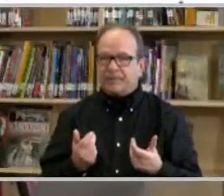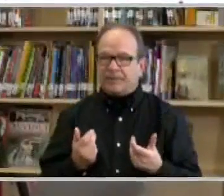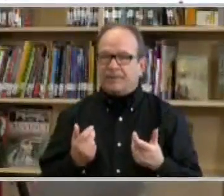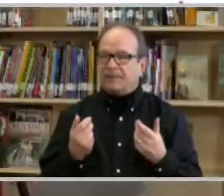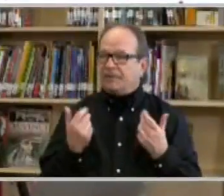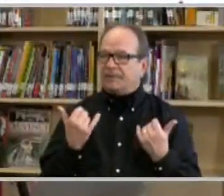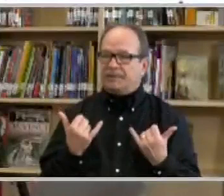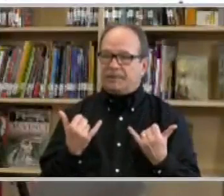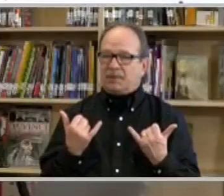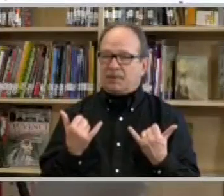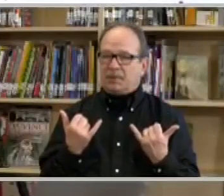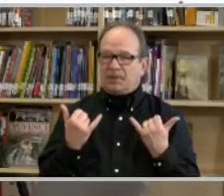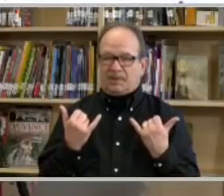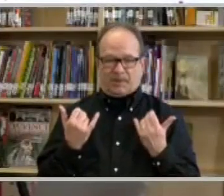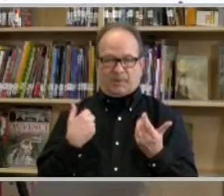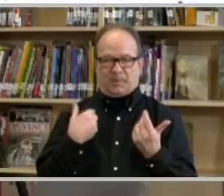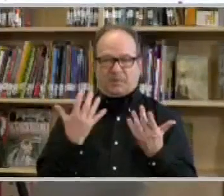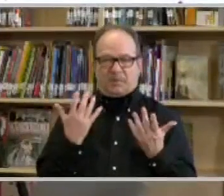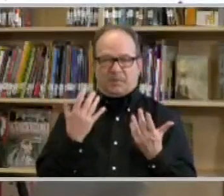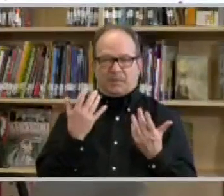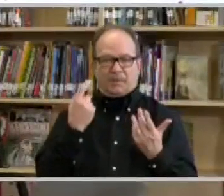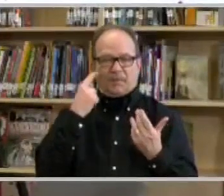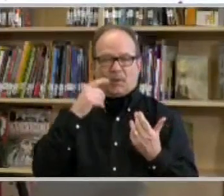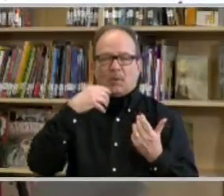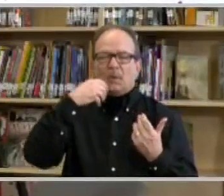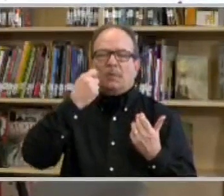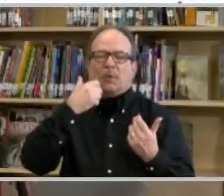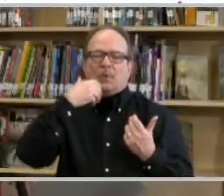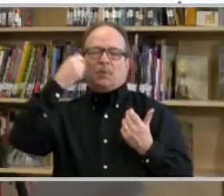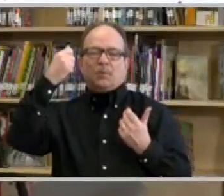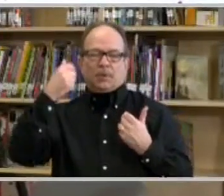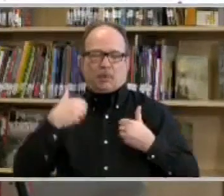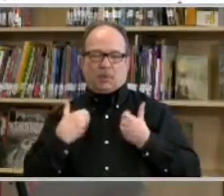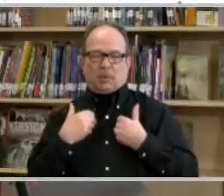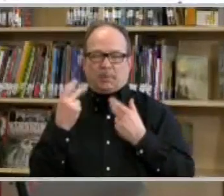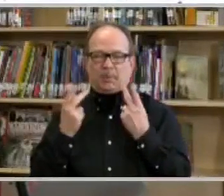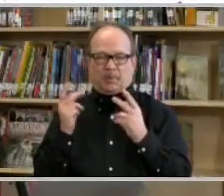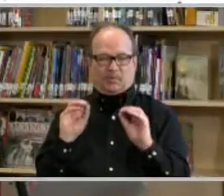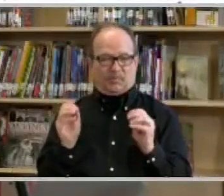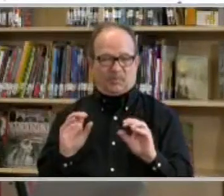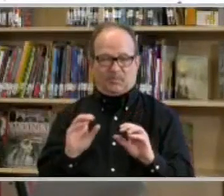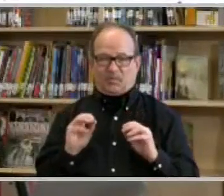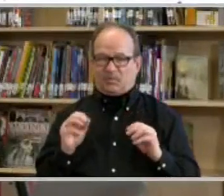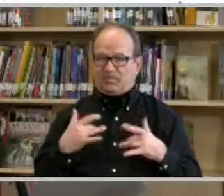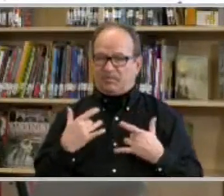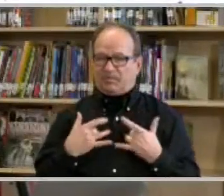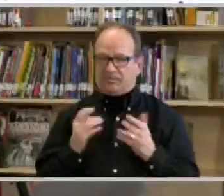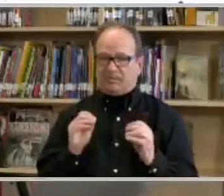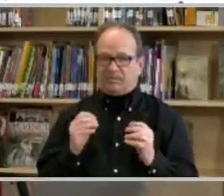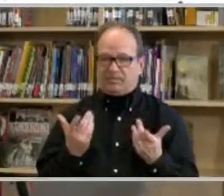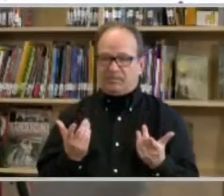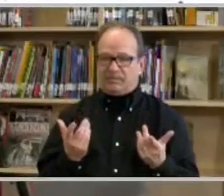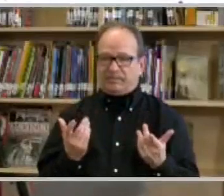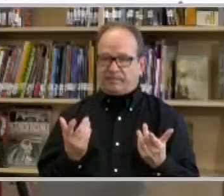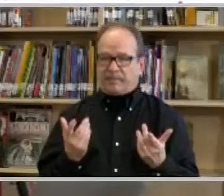PROVIDE MORE GEAR TOWARDS OLDER TEENS AS WELL AS IT RELATES TO